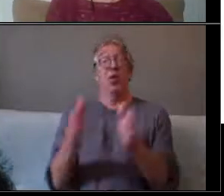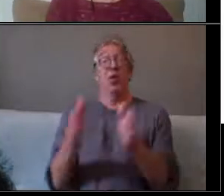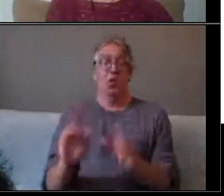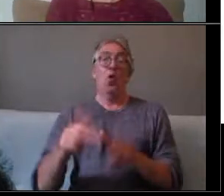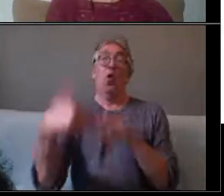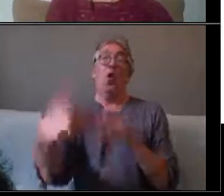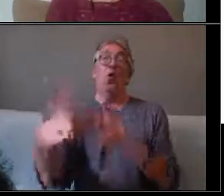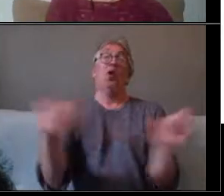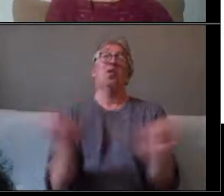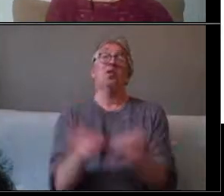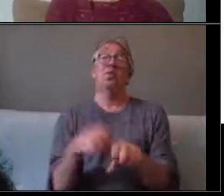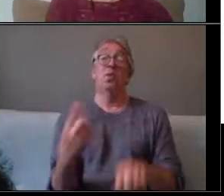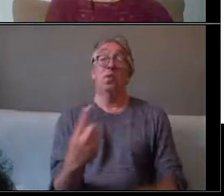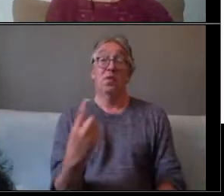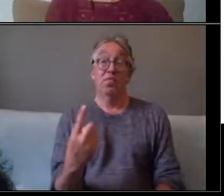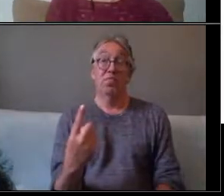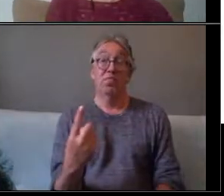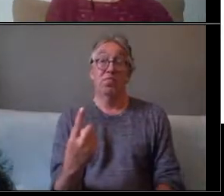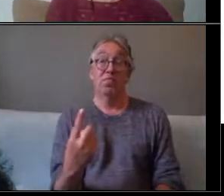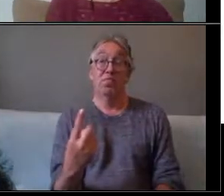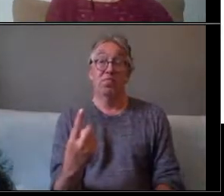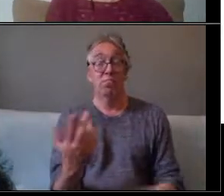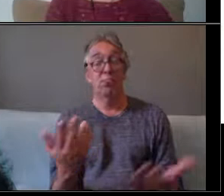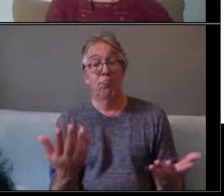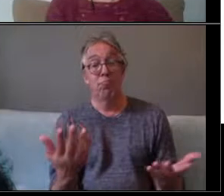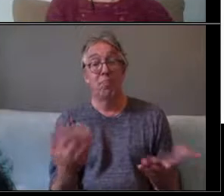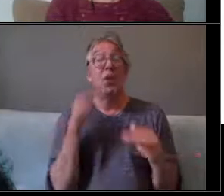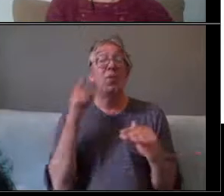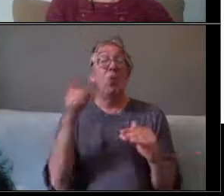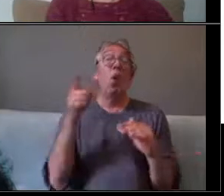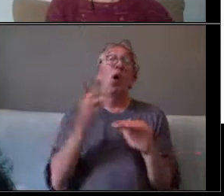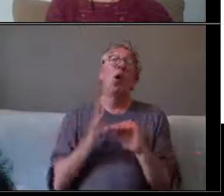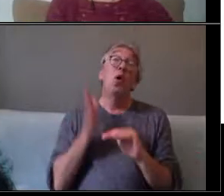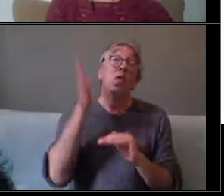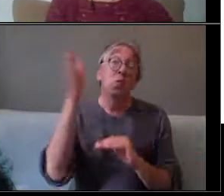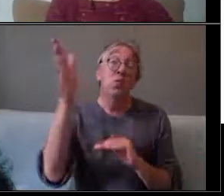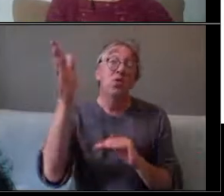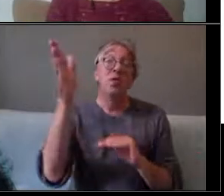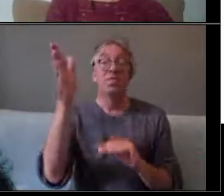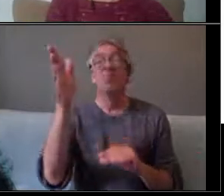In the longer term, for sure, everybody,